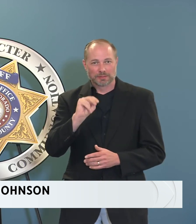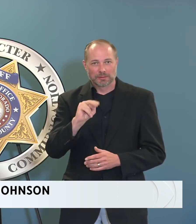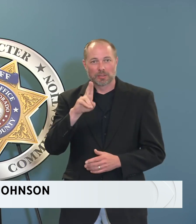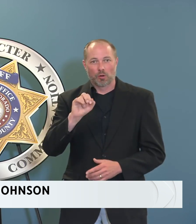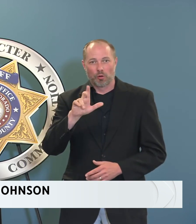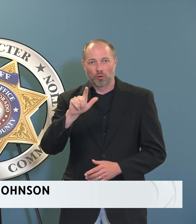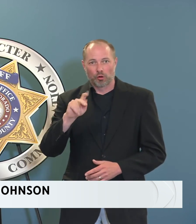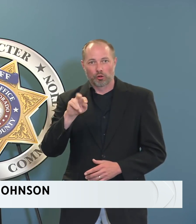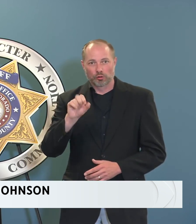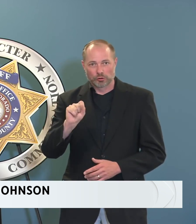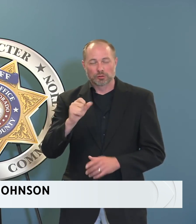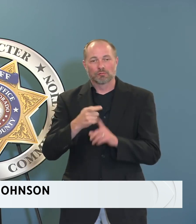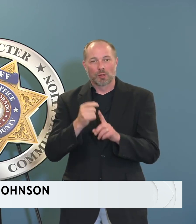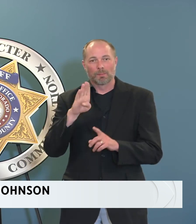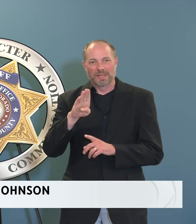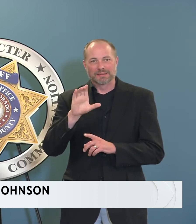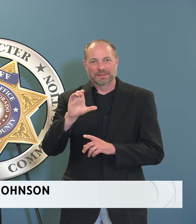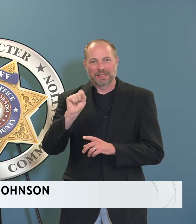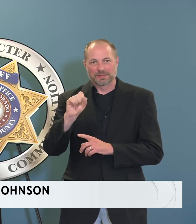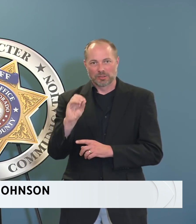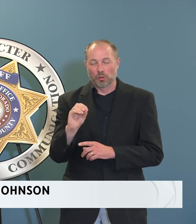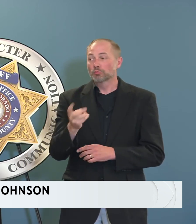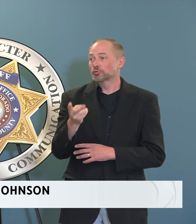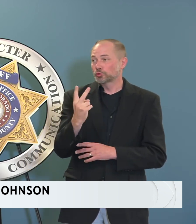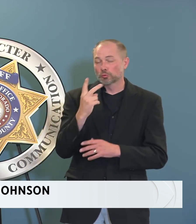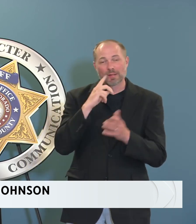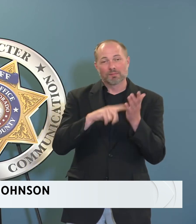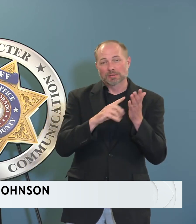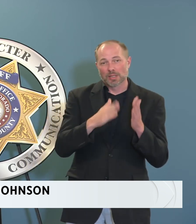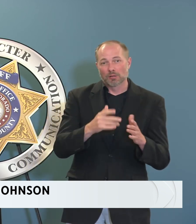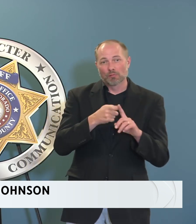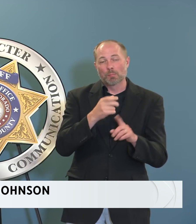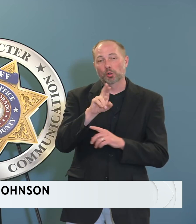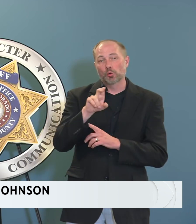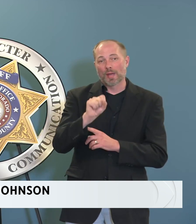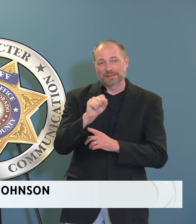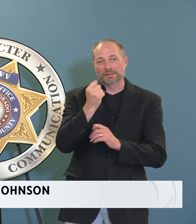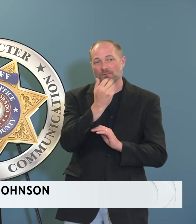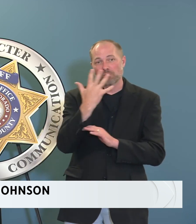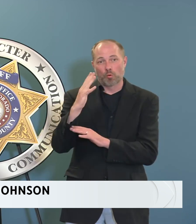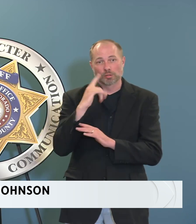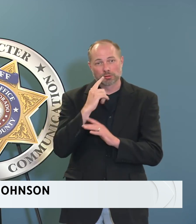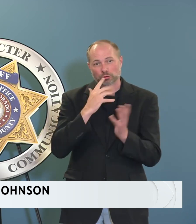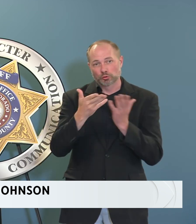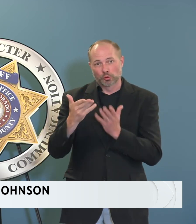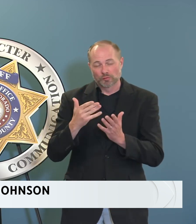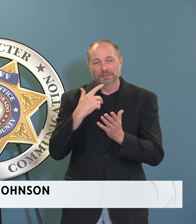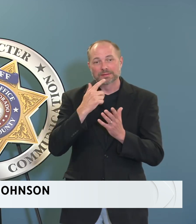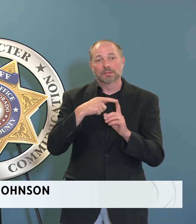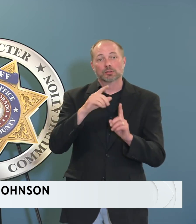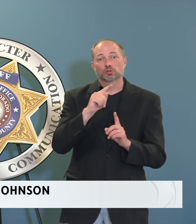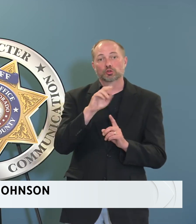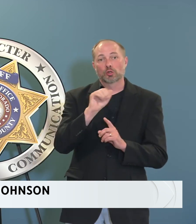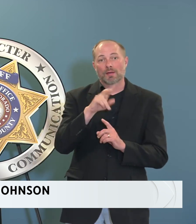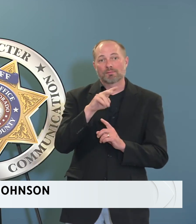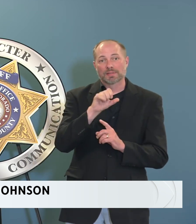SENIOR DISTRICT ATTORNEY RYAN DAY. AS WELL, DETECTIVE COMMANDER FROM THE BOULDER